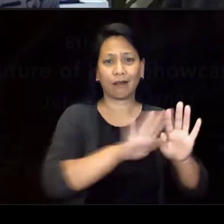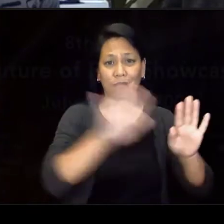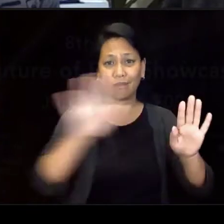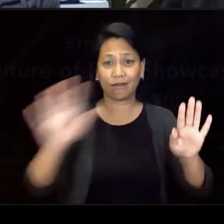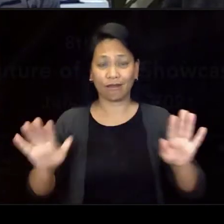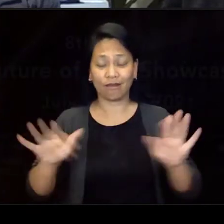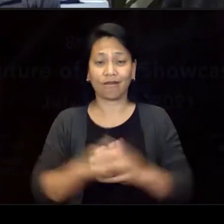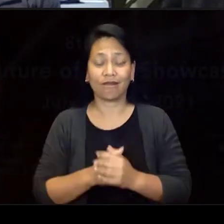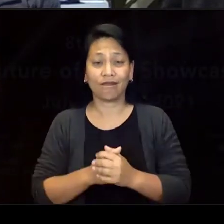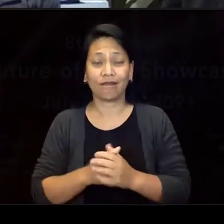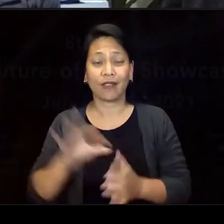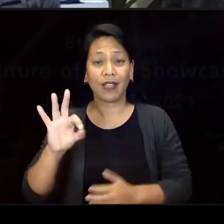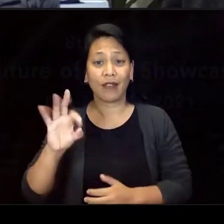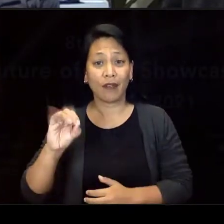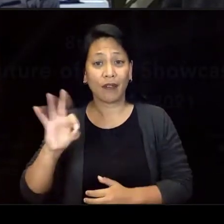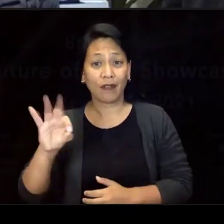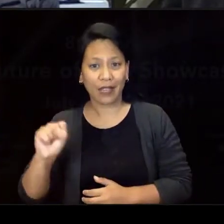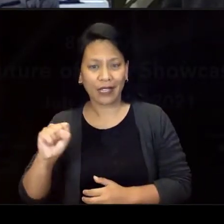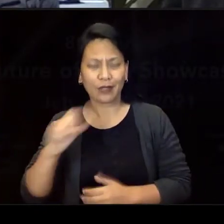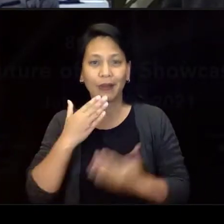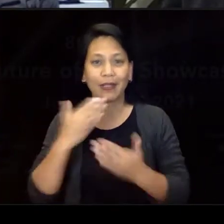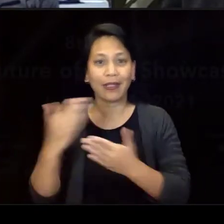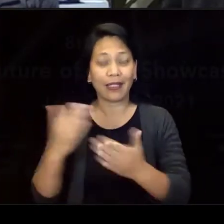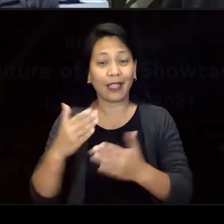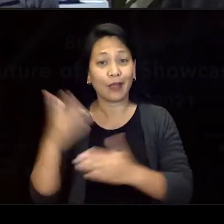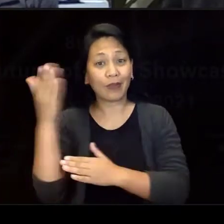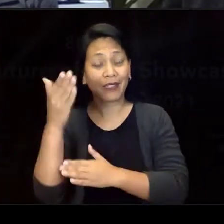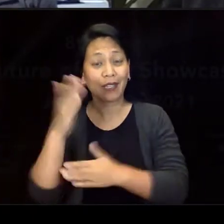FOFS would like to thank our presenting partner, CBC Gem.